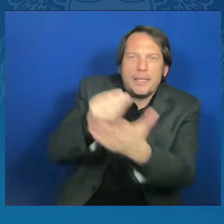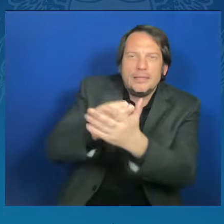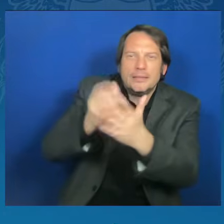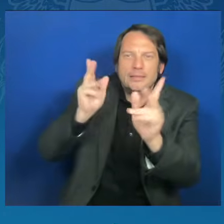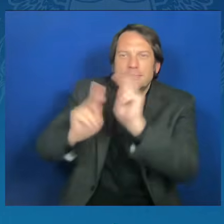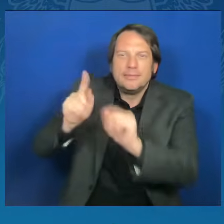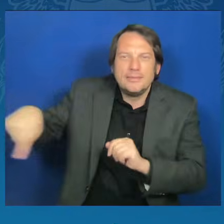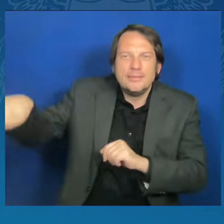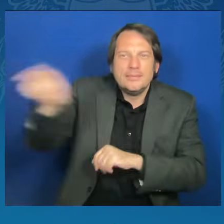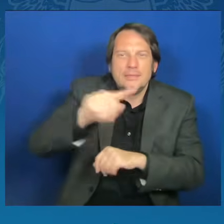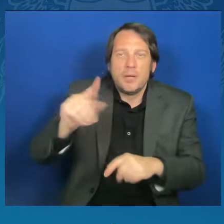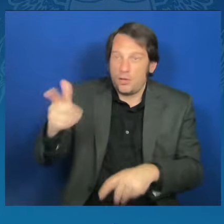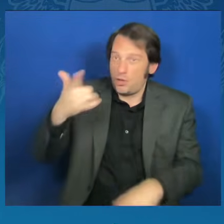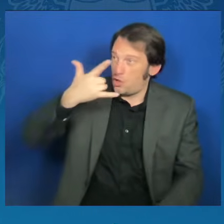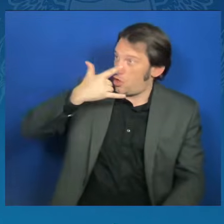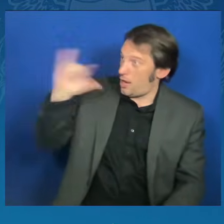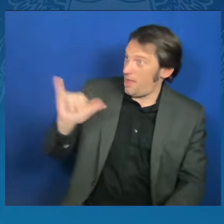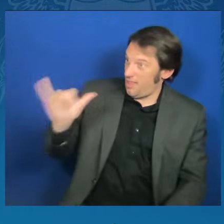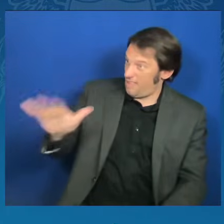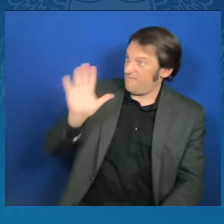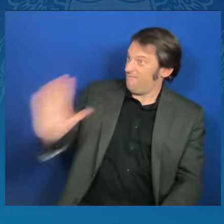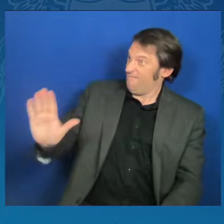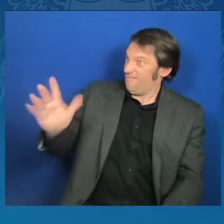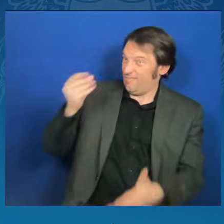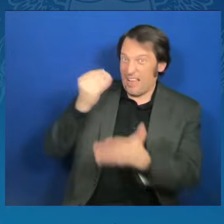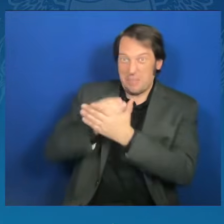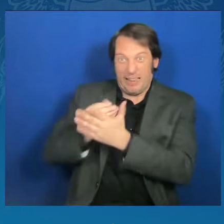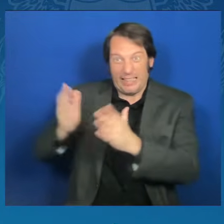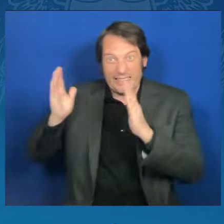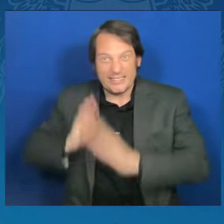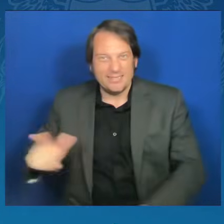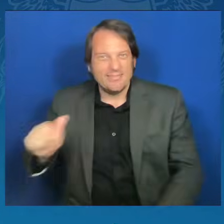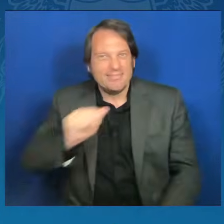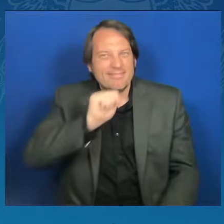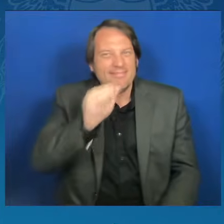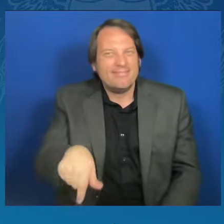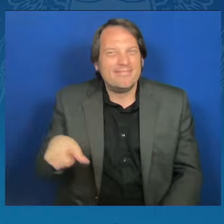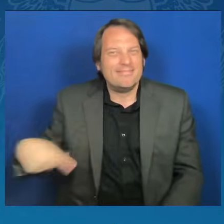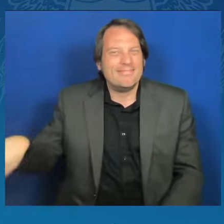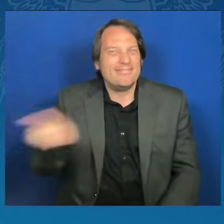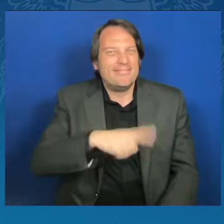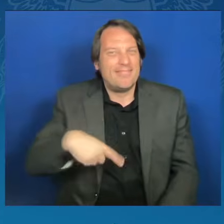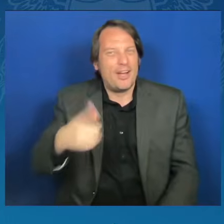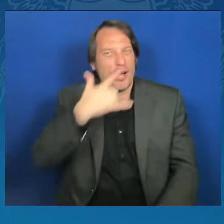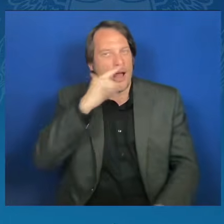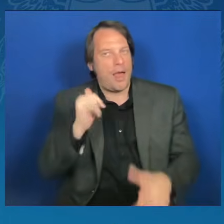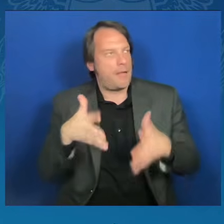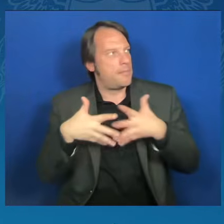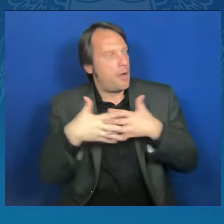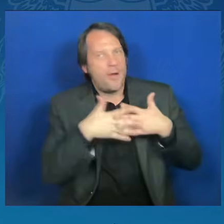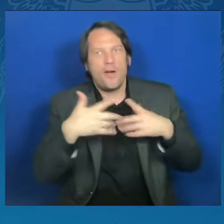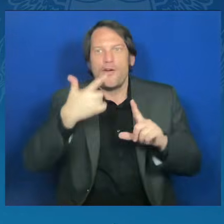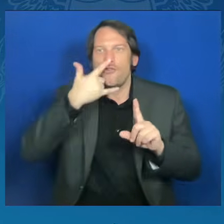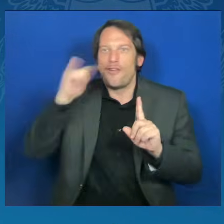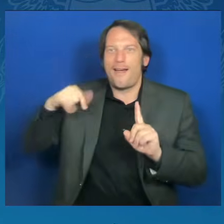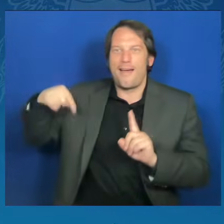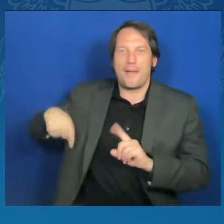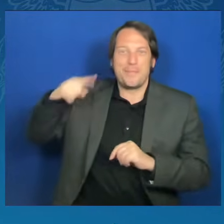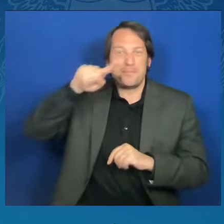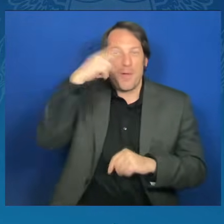people of color, women, who are more likely to lend to the type of business that we visited today, meaning that they're going to continue